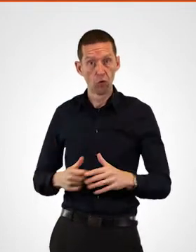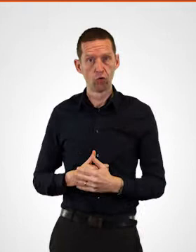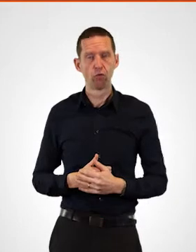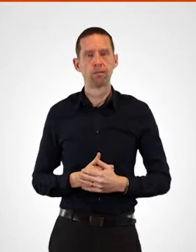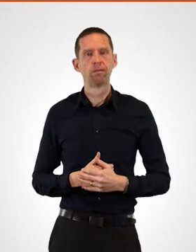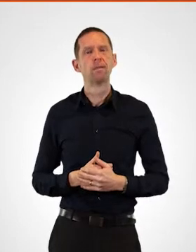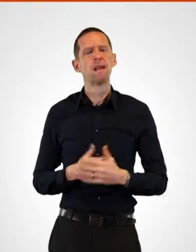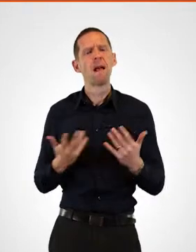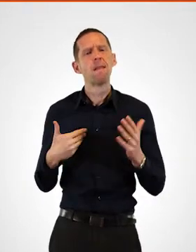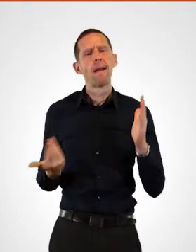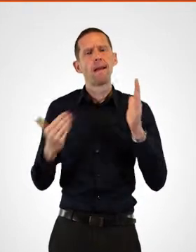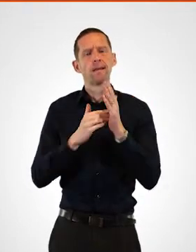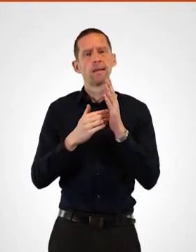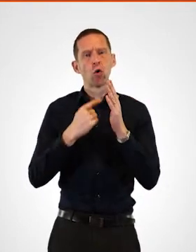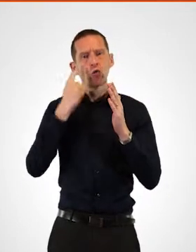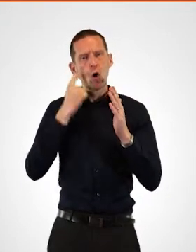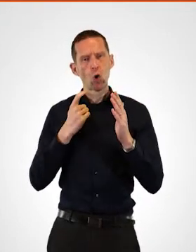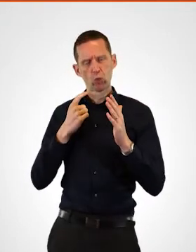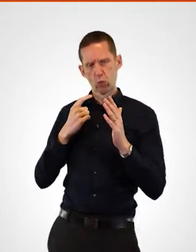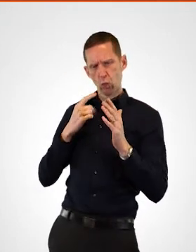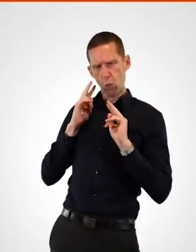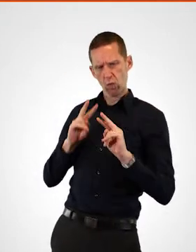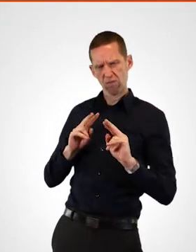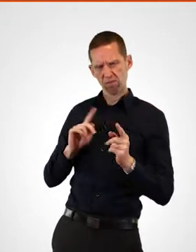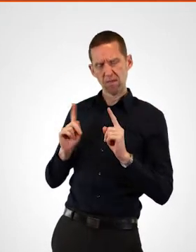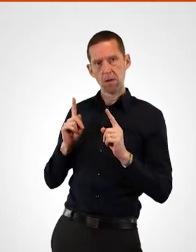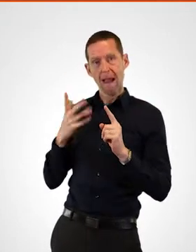And then I want to try to explore the literature